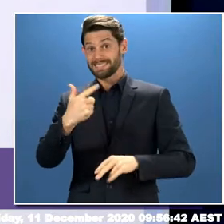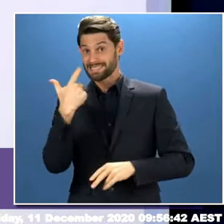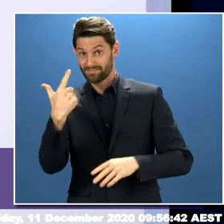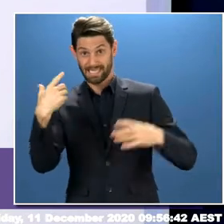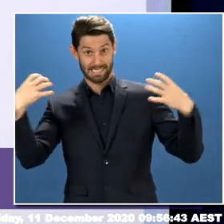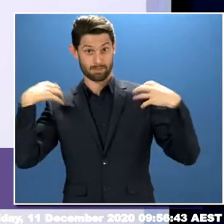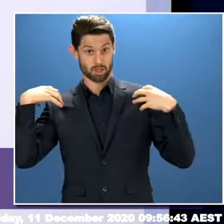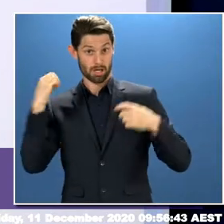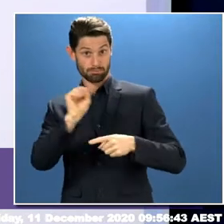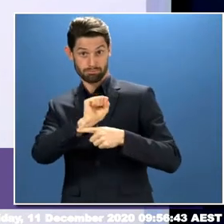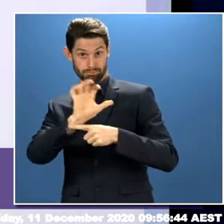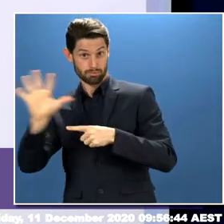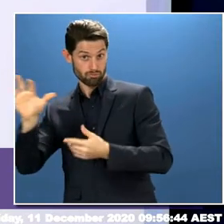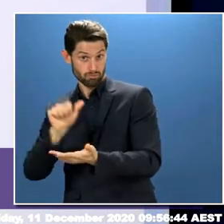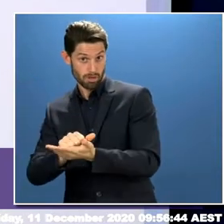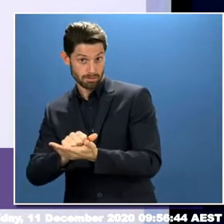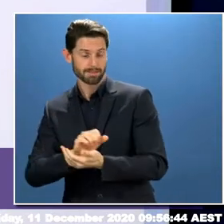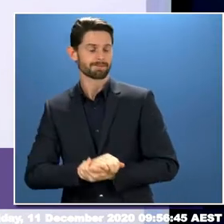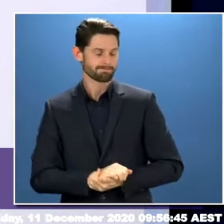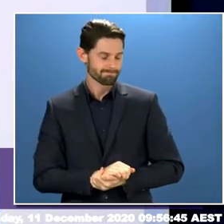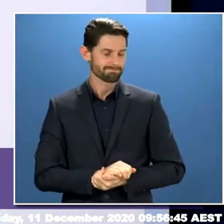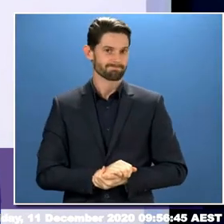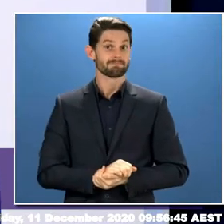So the other Commissioners, as many people will be aware, cover